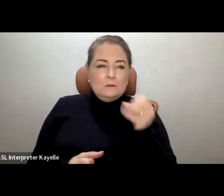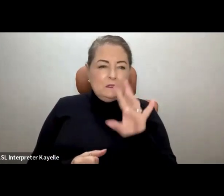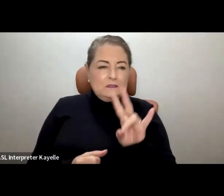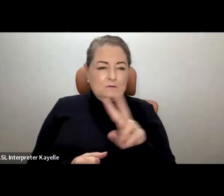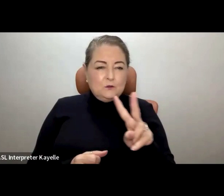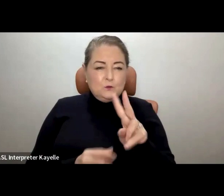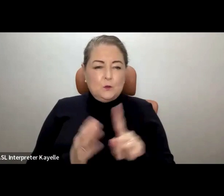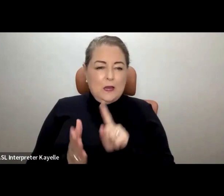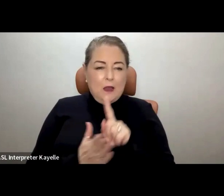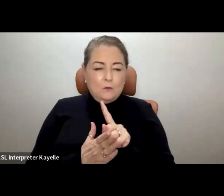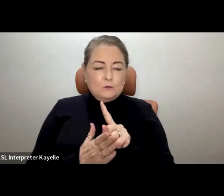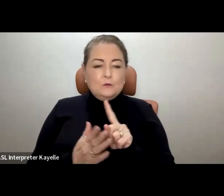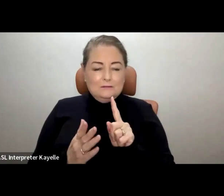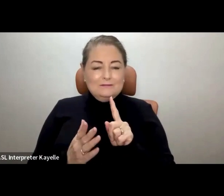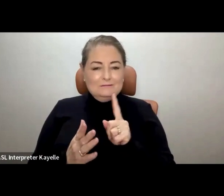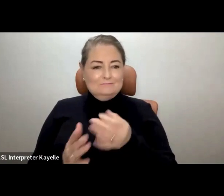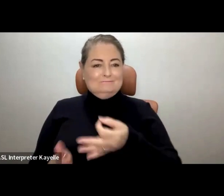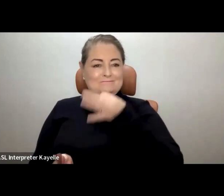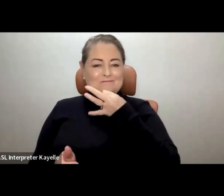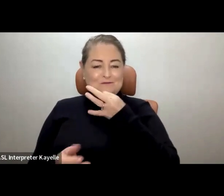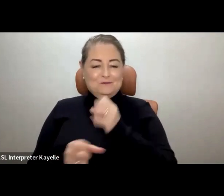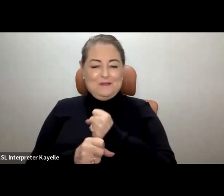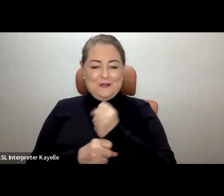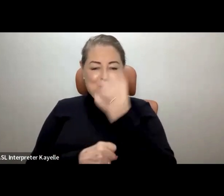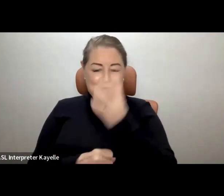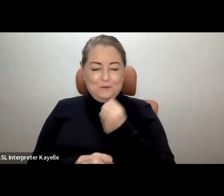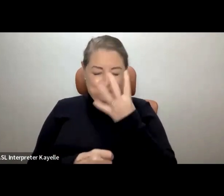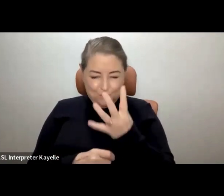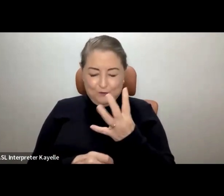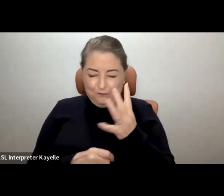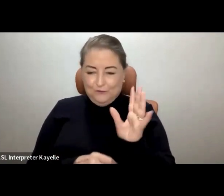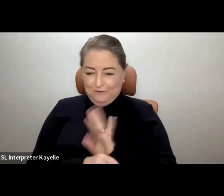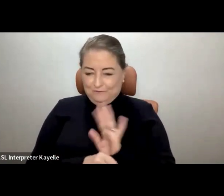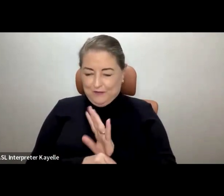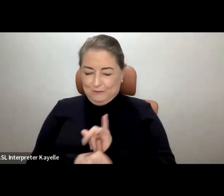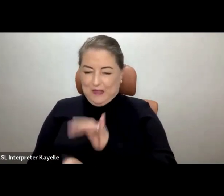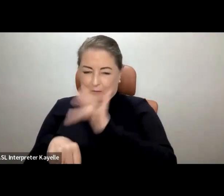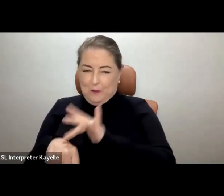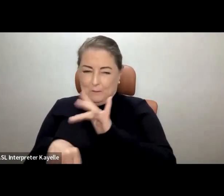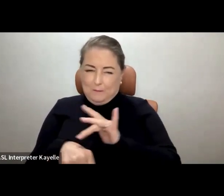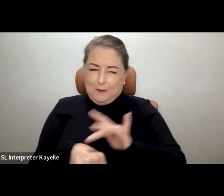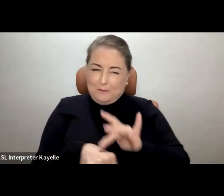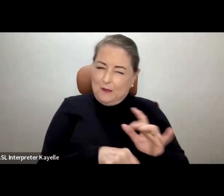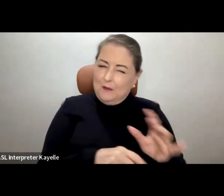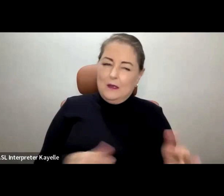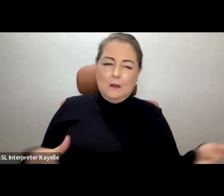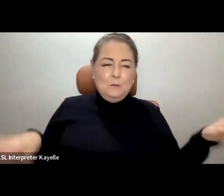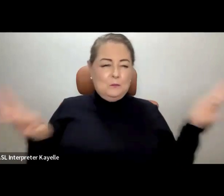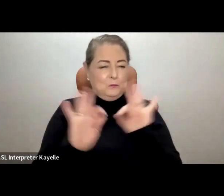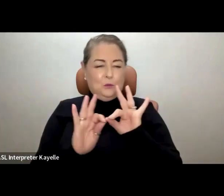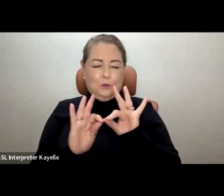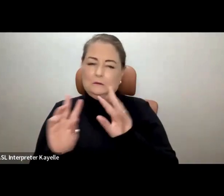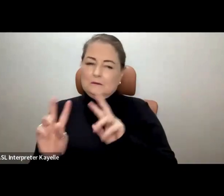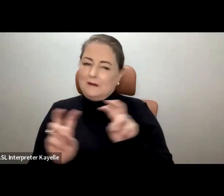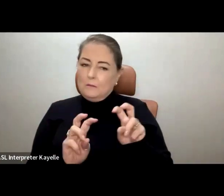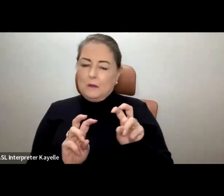managed to make a beautiful film that touches on an important topic that probably most people don't know, I have to say